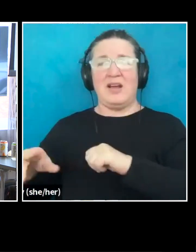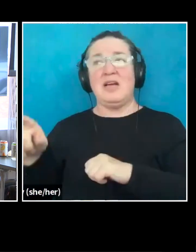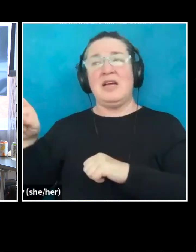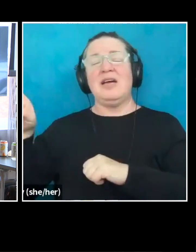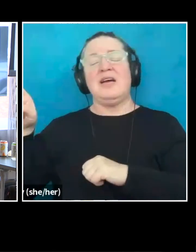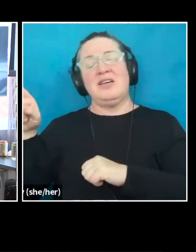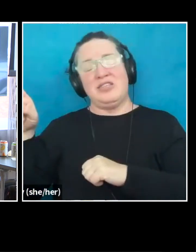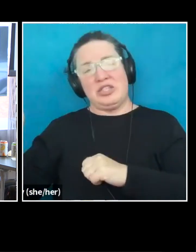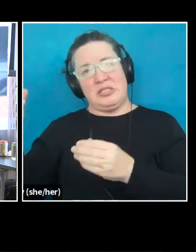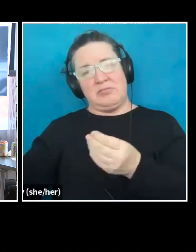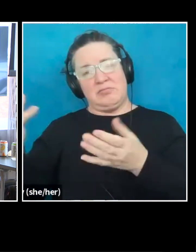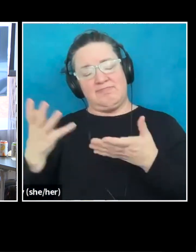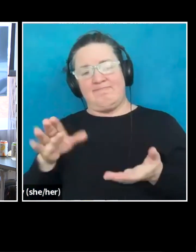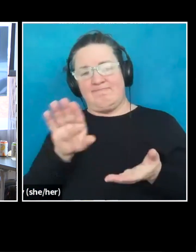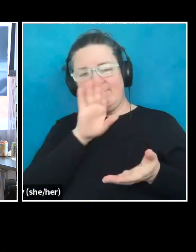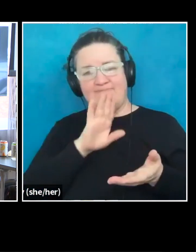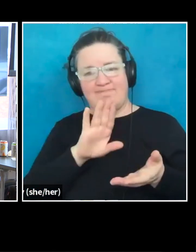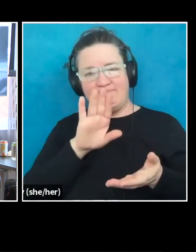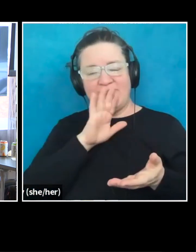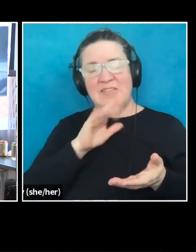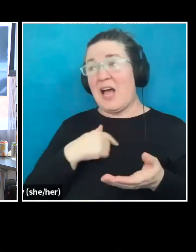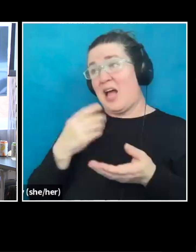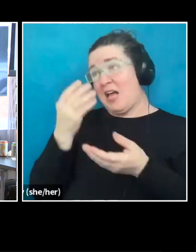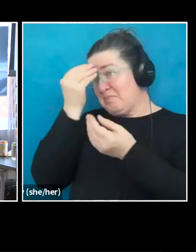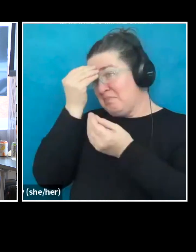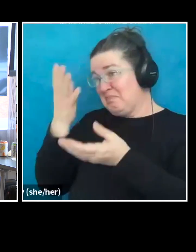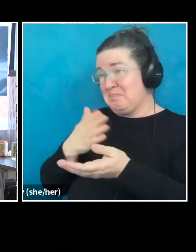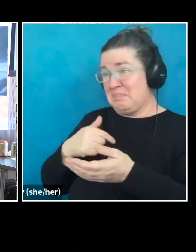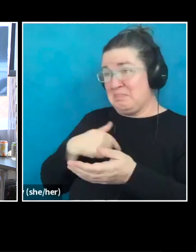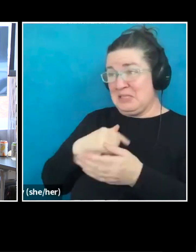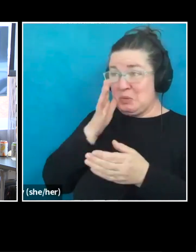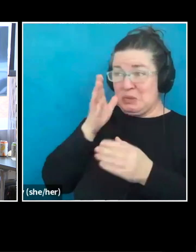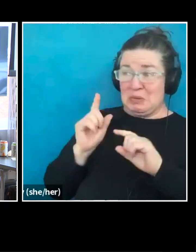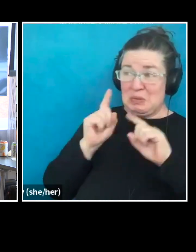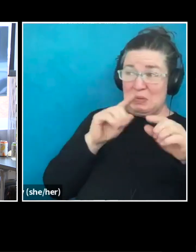just I know it's Friday afternoon, you guys have been in a conference room for two days, but I am